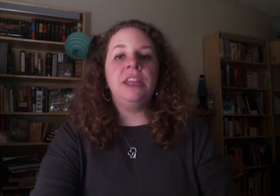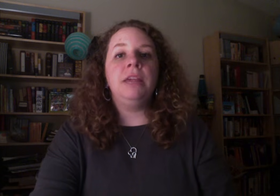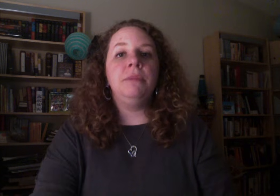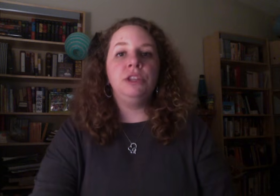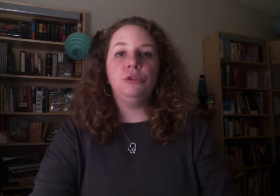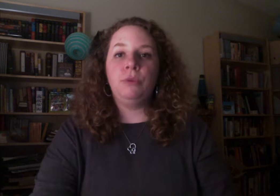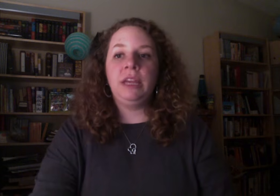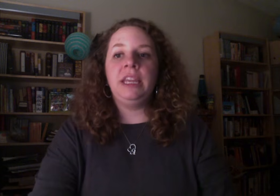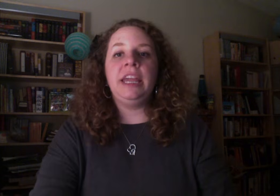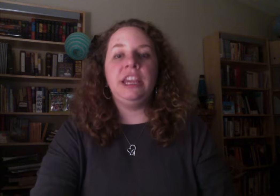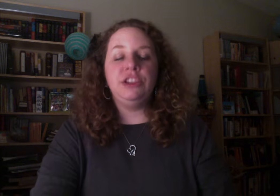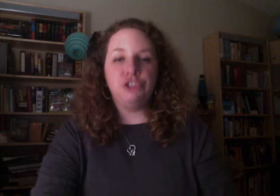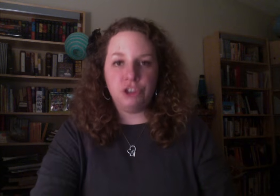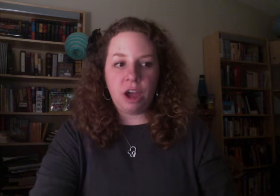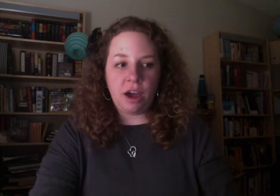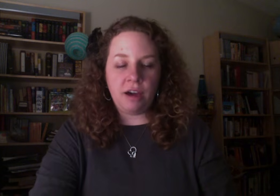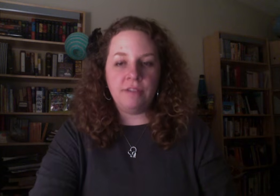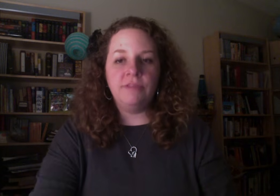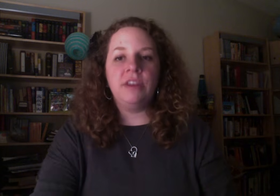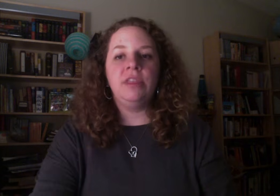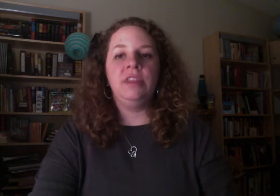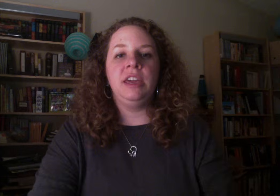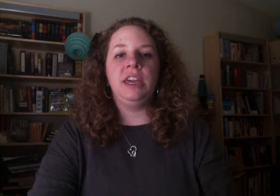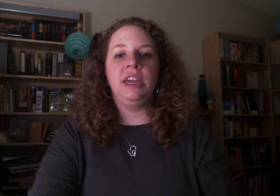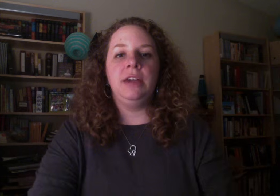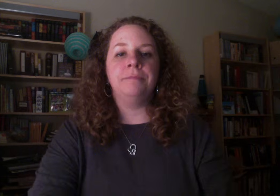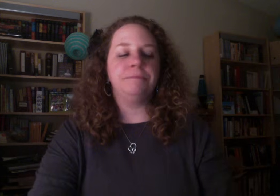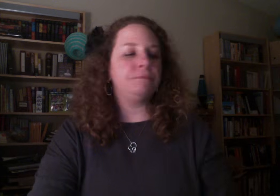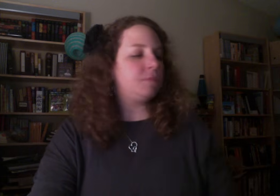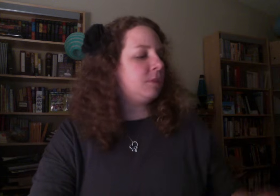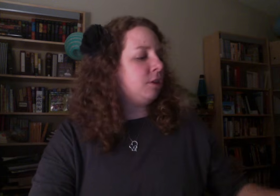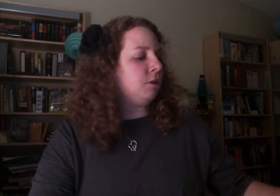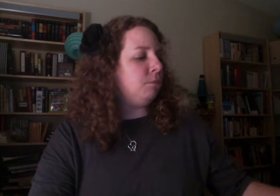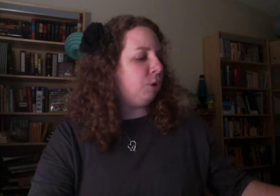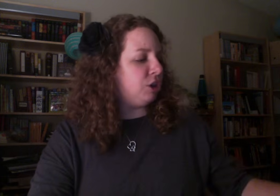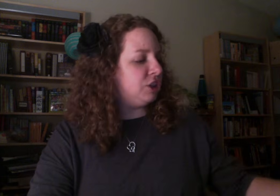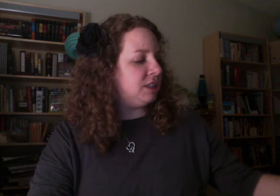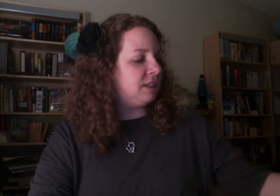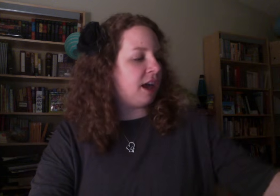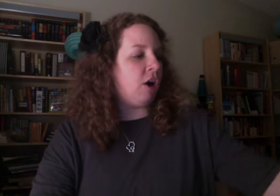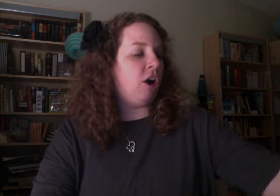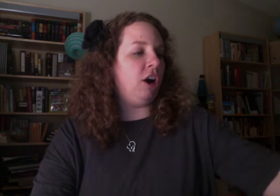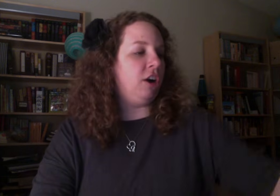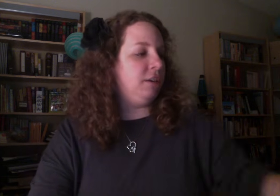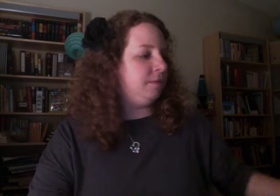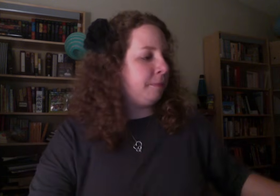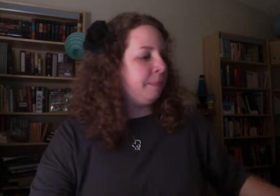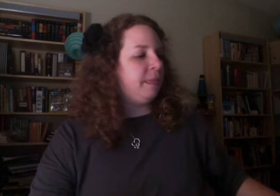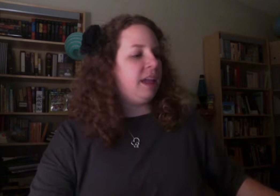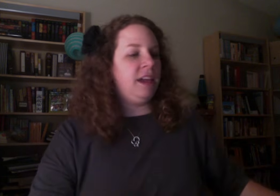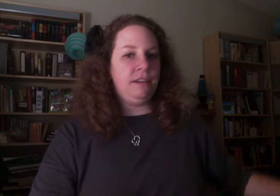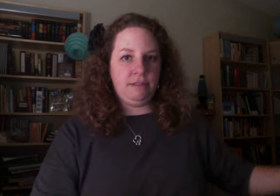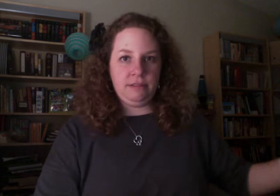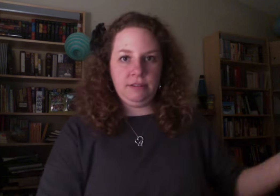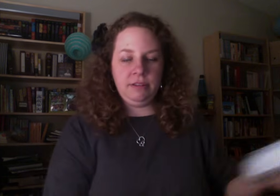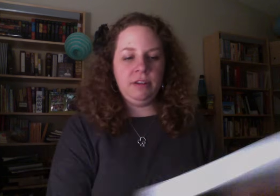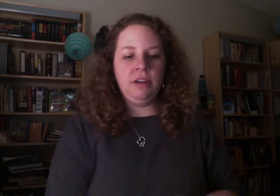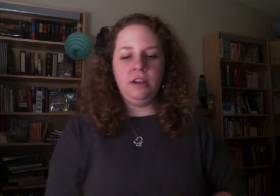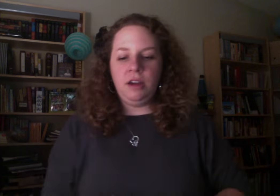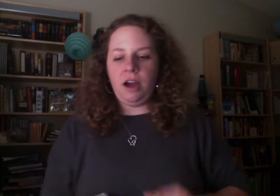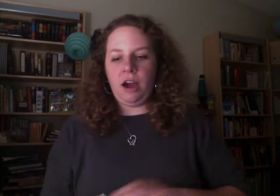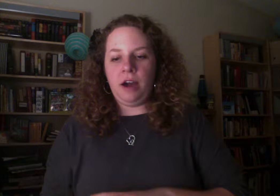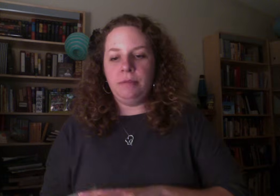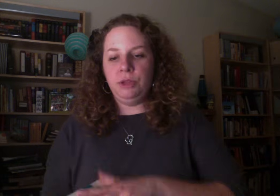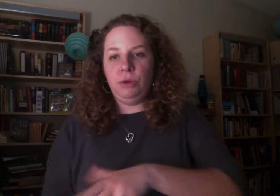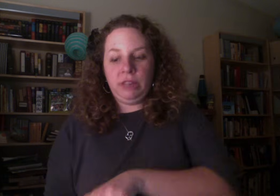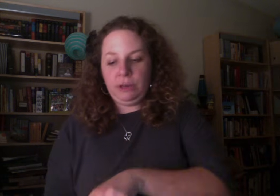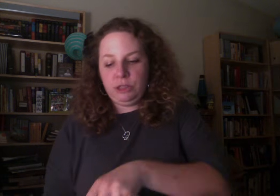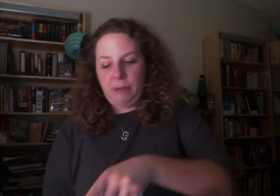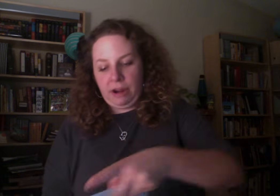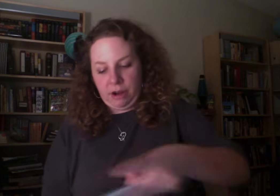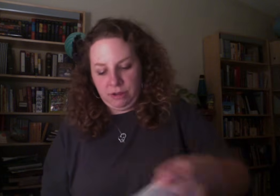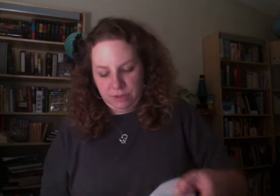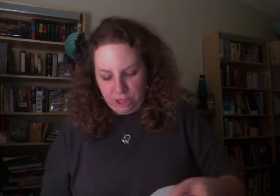And then in between each of the portions that are in, um, your language background, that